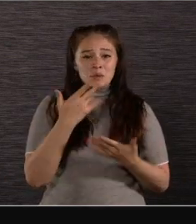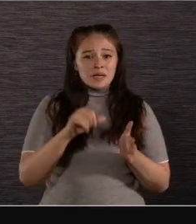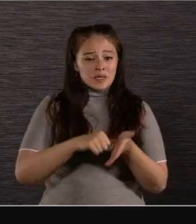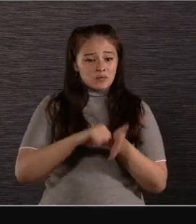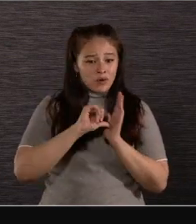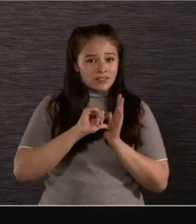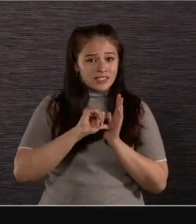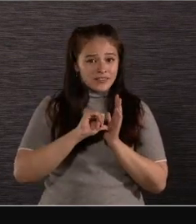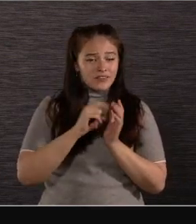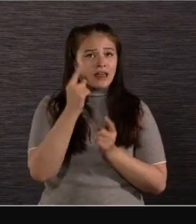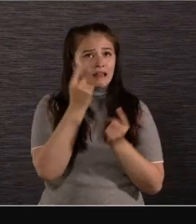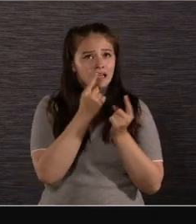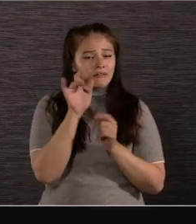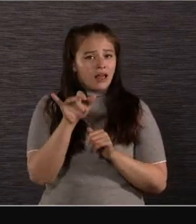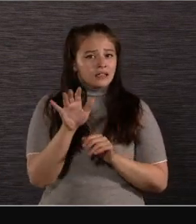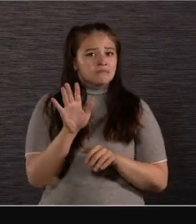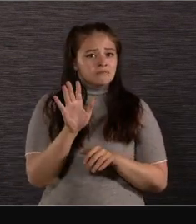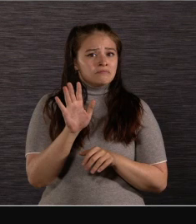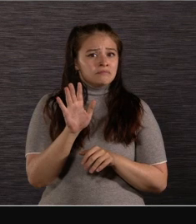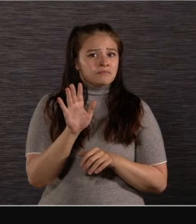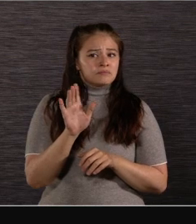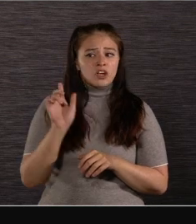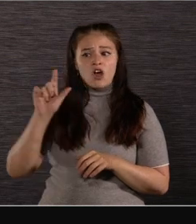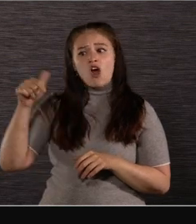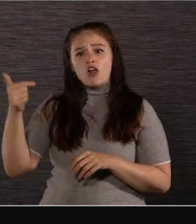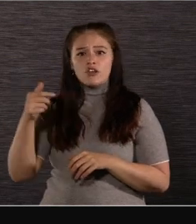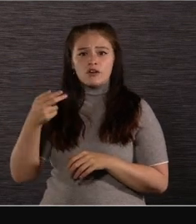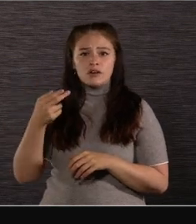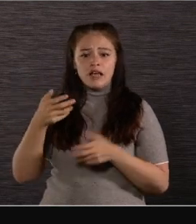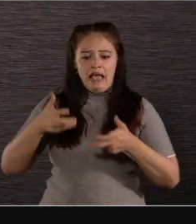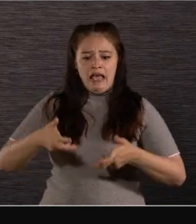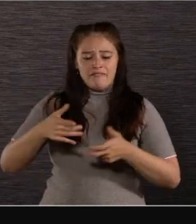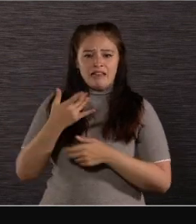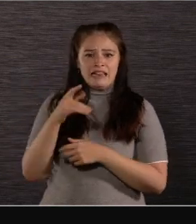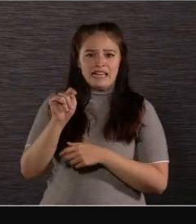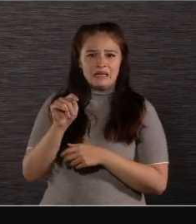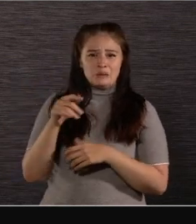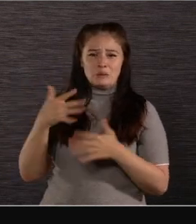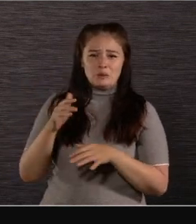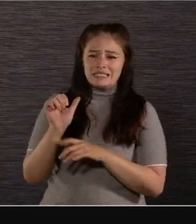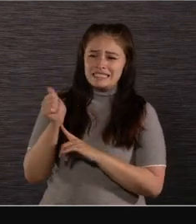considering that other heavy lifts take me well over 10 minutes to set up.